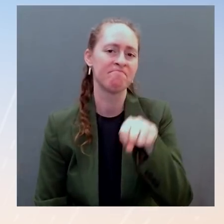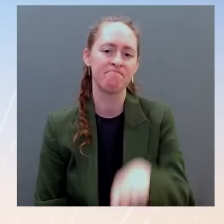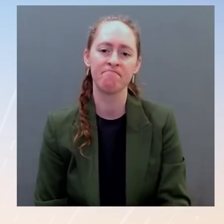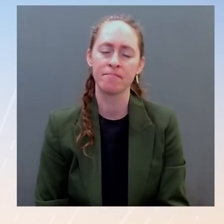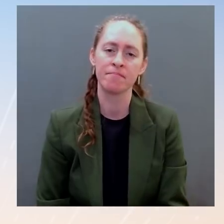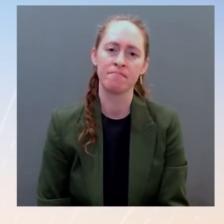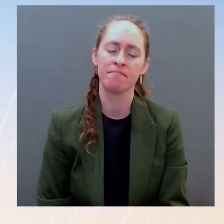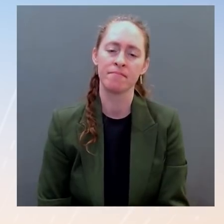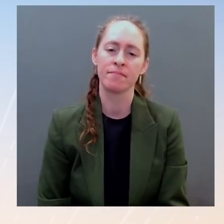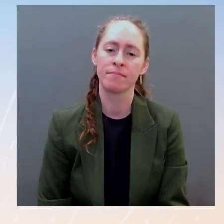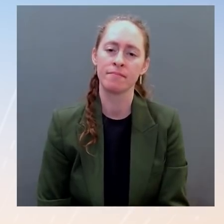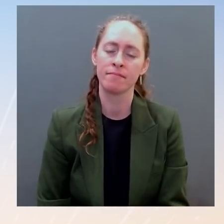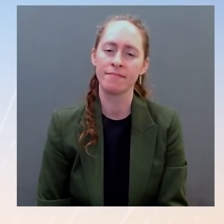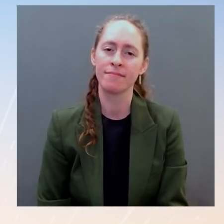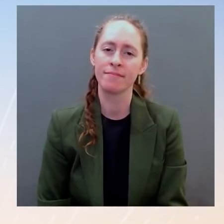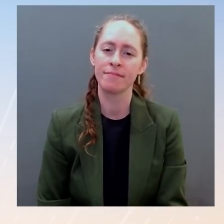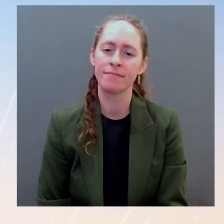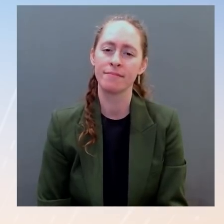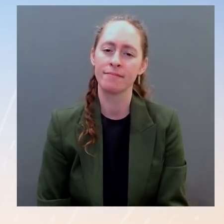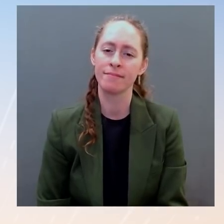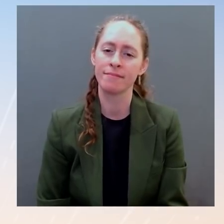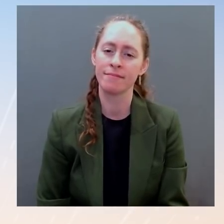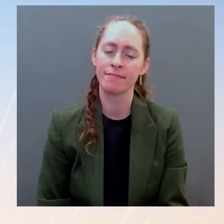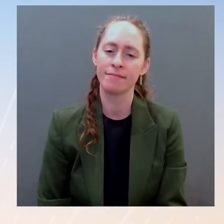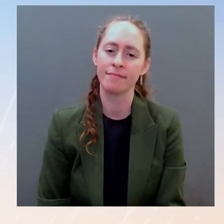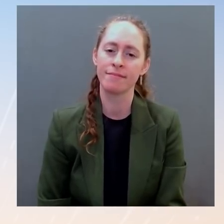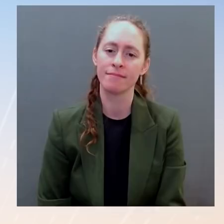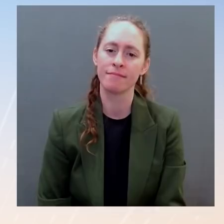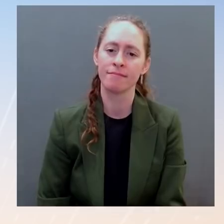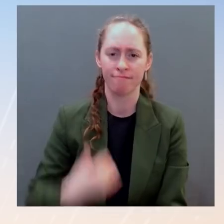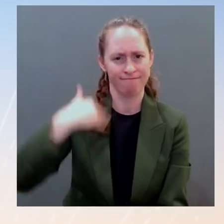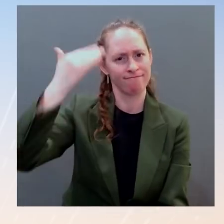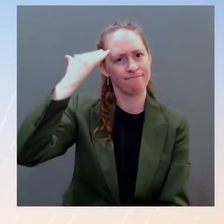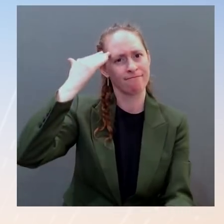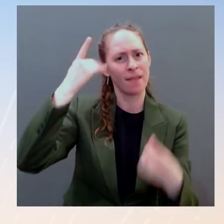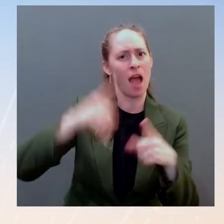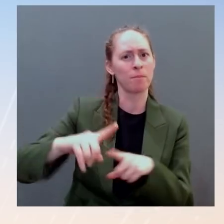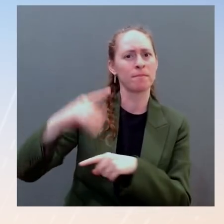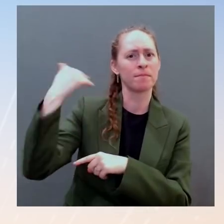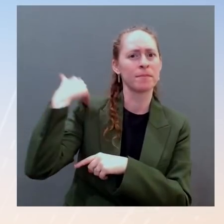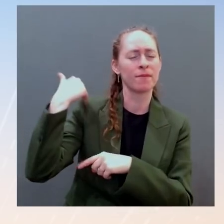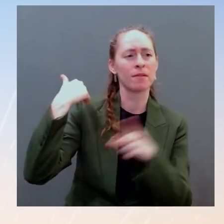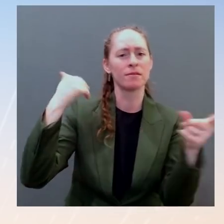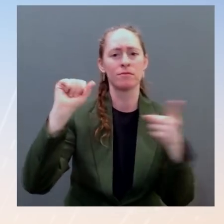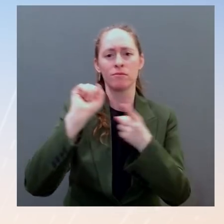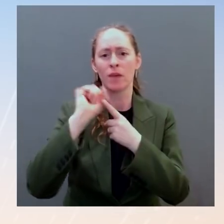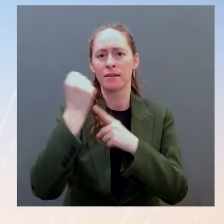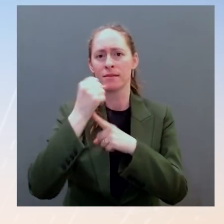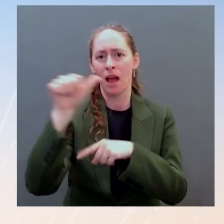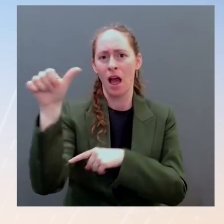Is there going to be someone over here that's working on it? Ms. Psaki: Sure. Obviously, Russia and Ukraine, and implementing all of our programs,